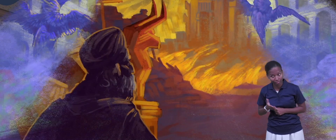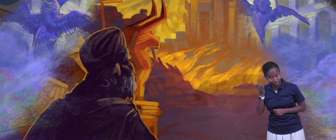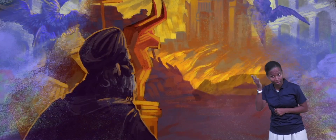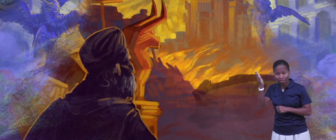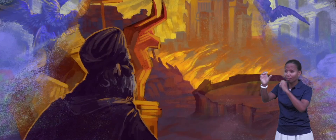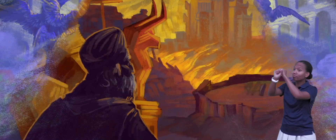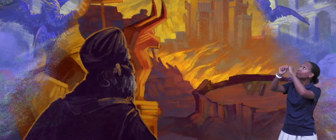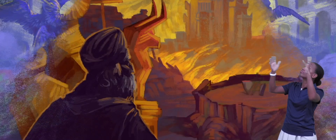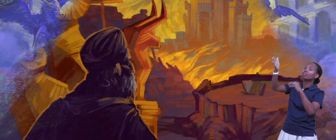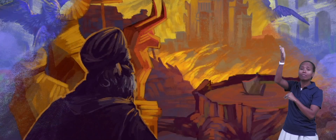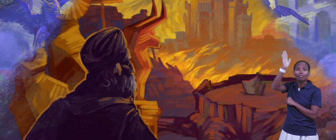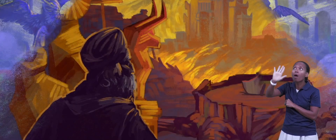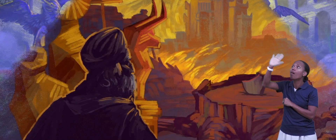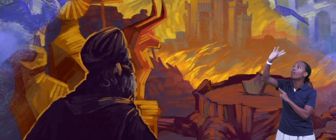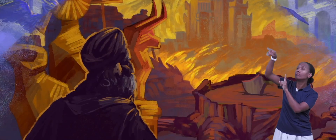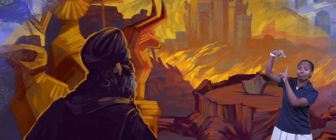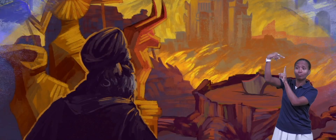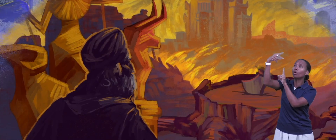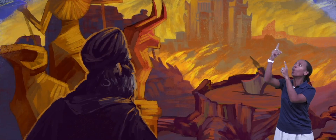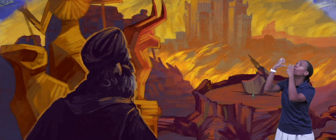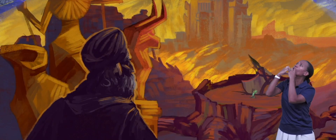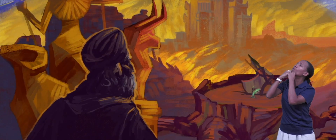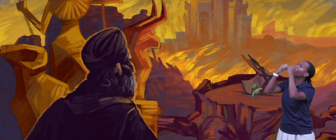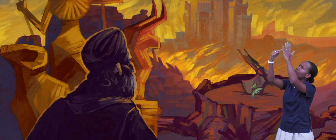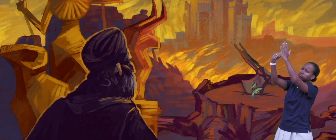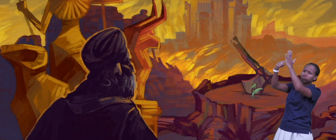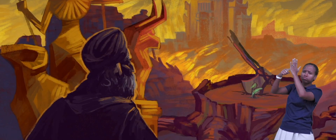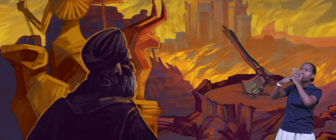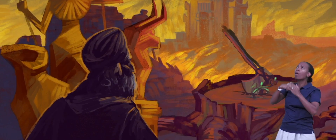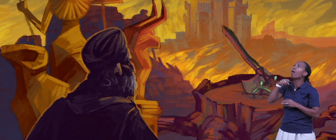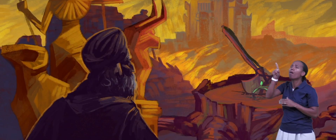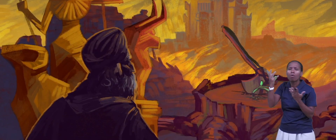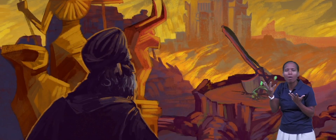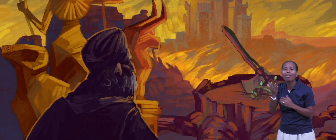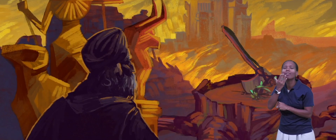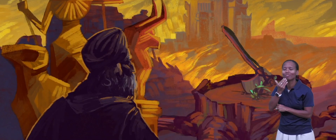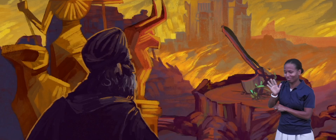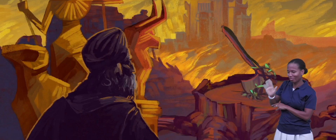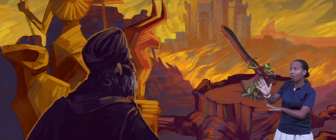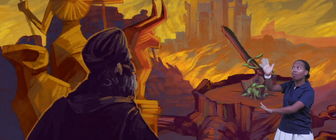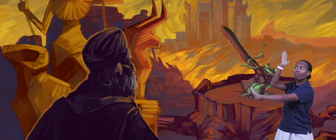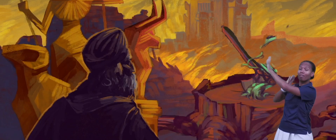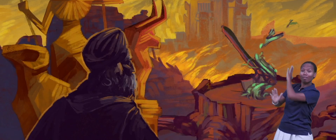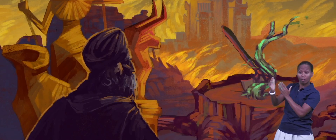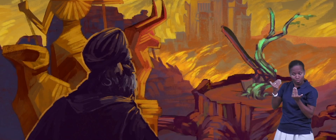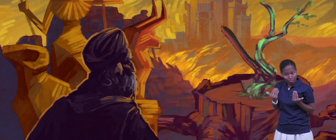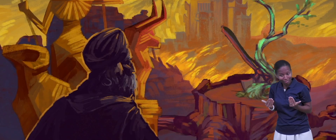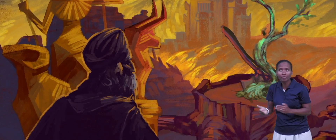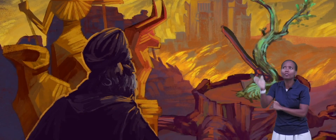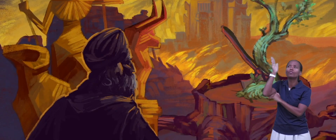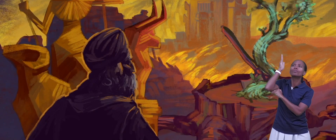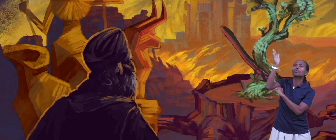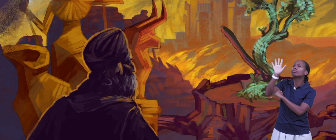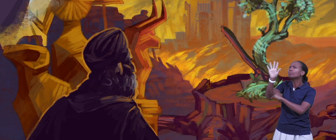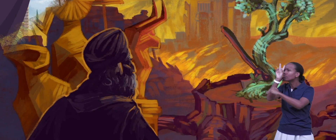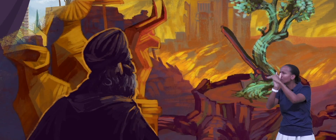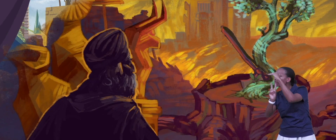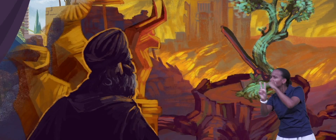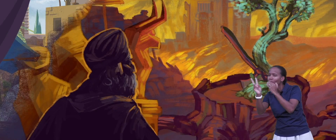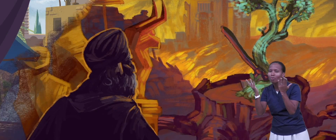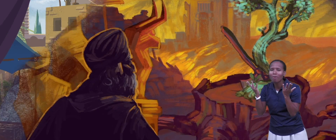Tim: And there God gives him a divine perspective on Israel’s past, present, and their future.